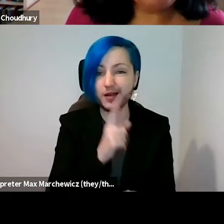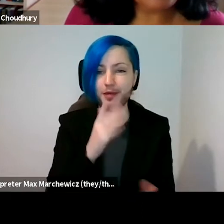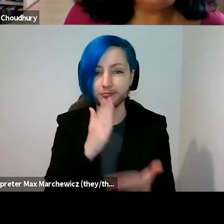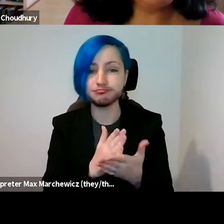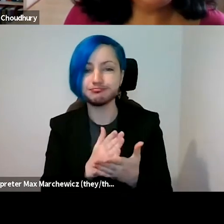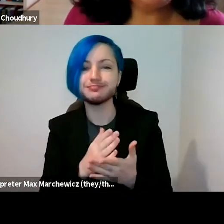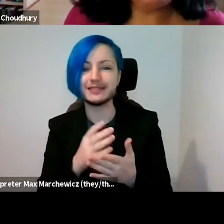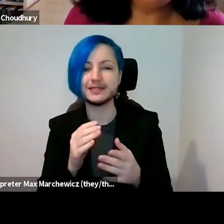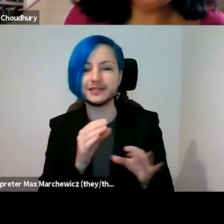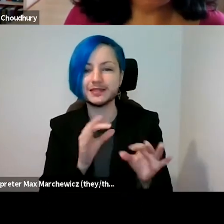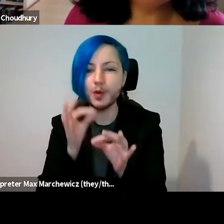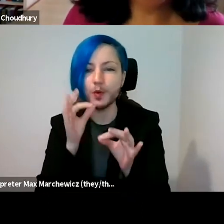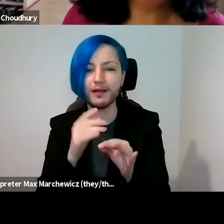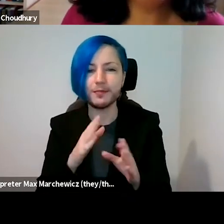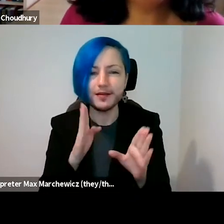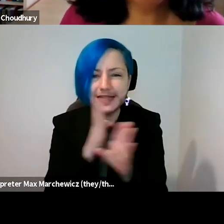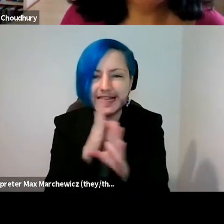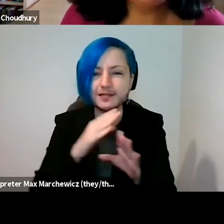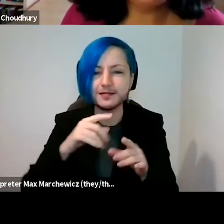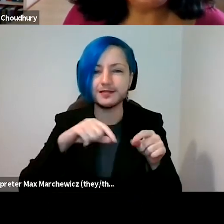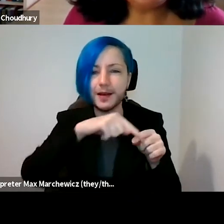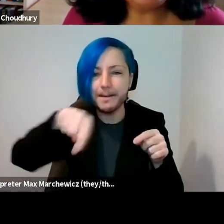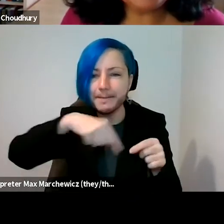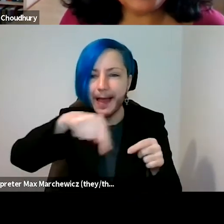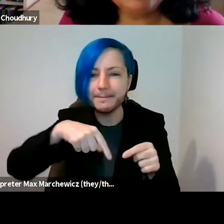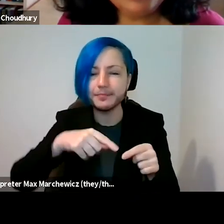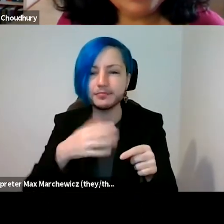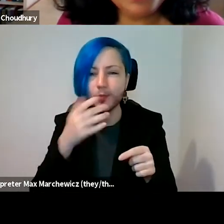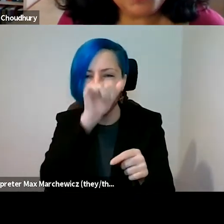but there is a long pipe cleverly hidden at the base. And I thought to myself,